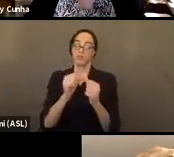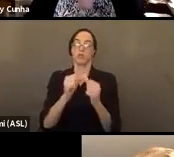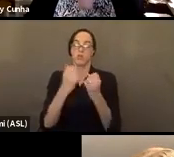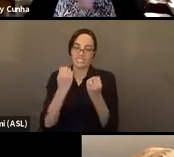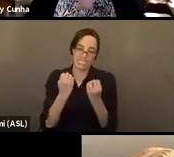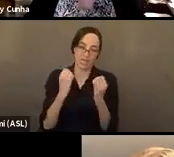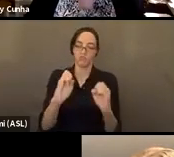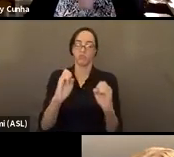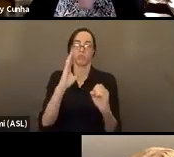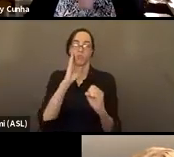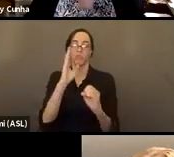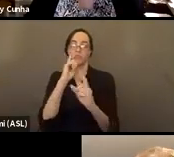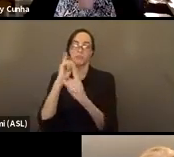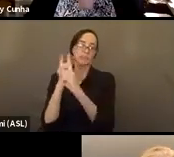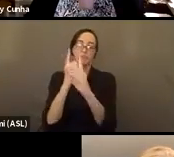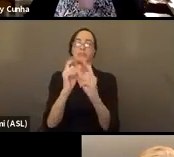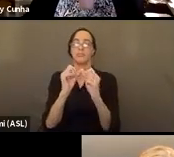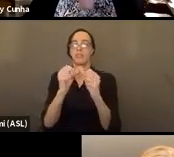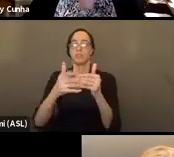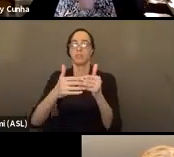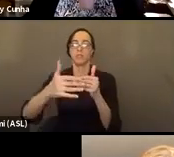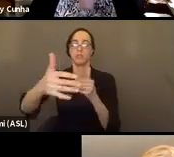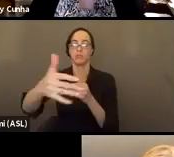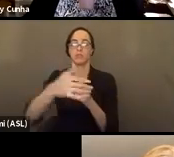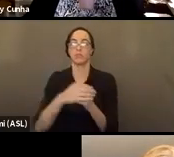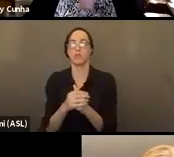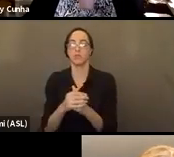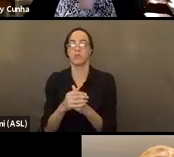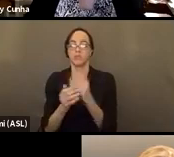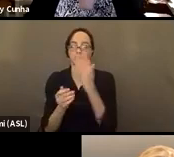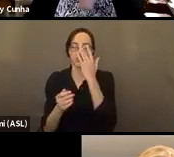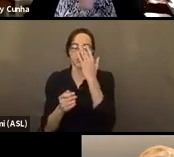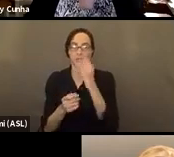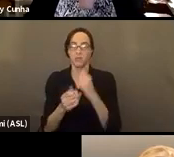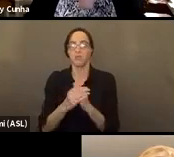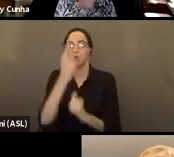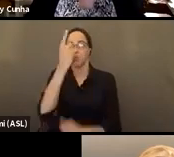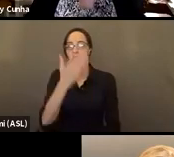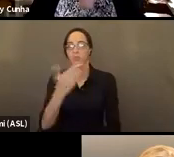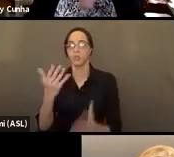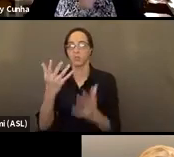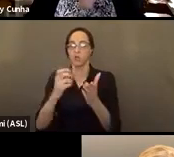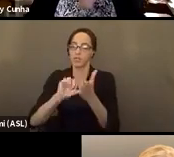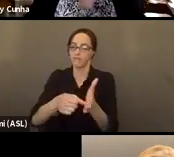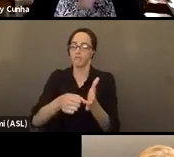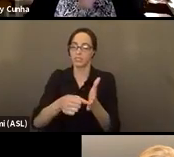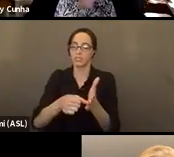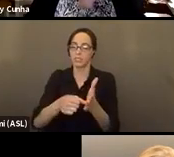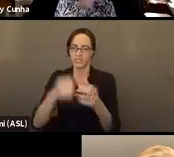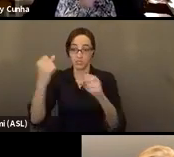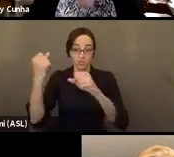that that i did mention i just wanted to re-emphasize um i tried to emphasize was uh